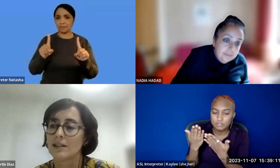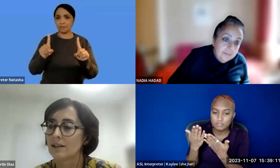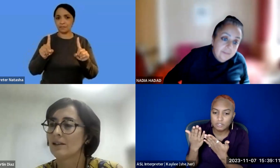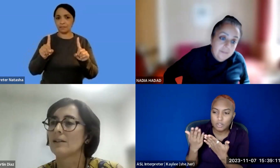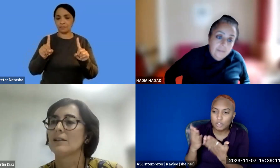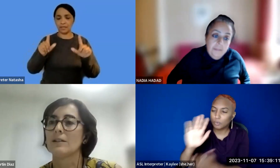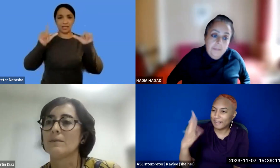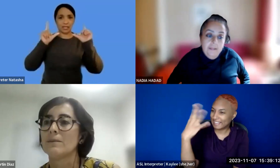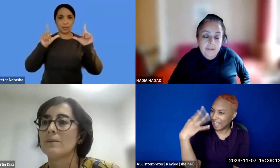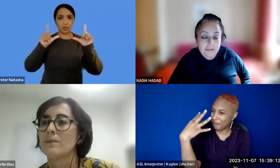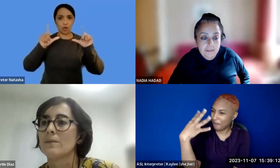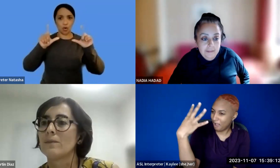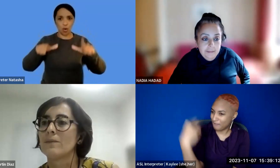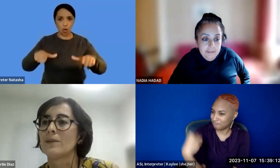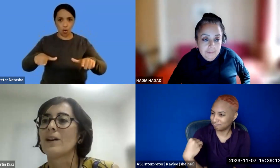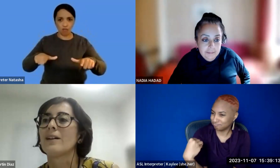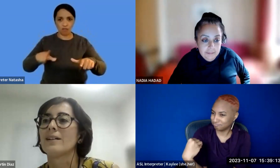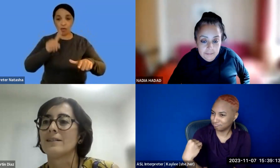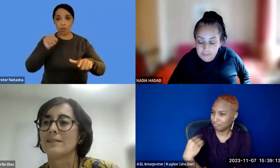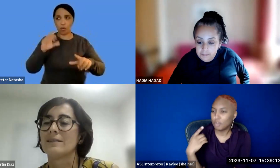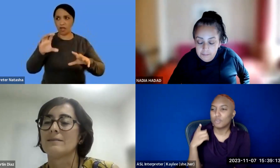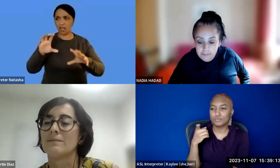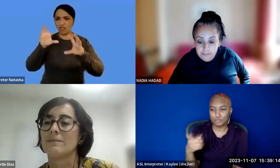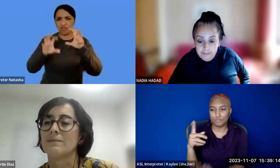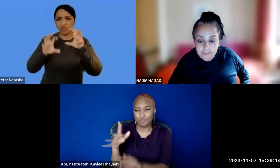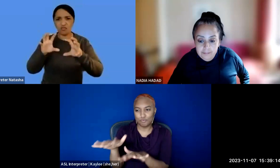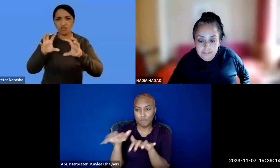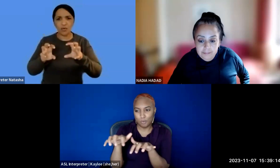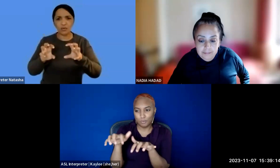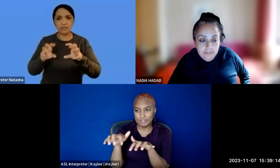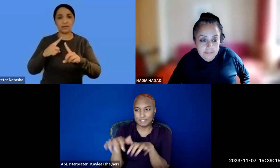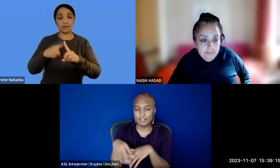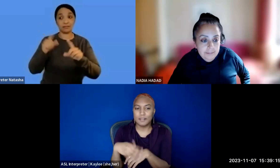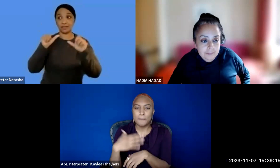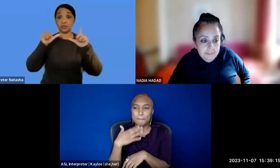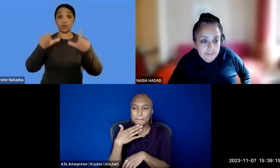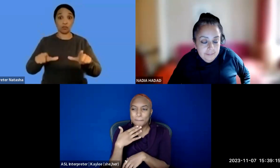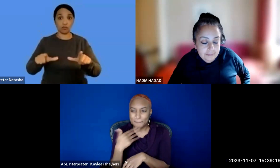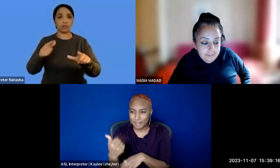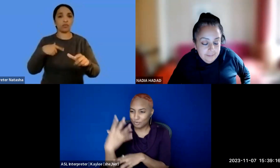because you are frozen. So better if you turn it off and we just listen.